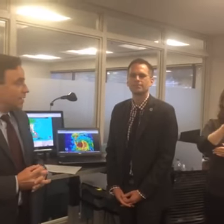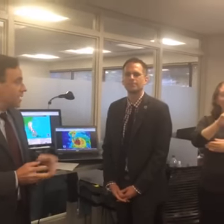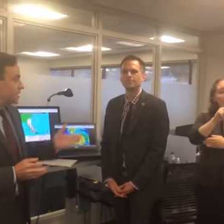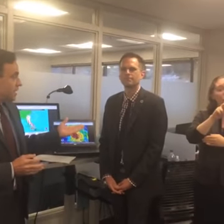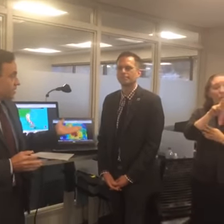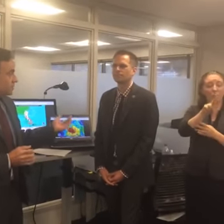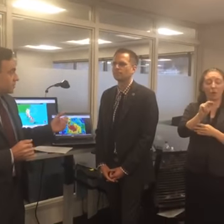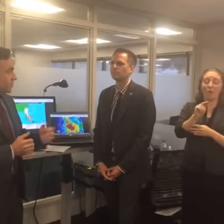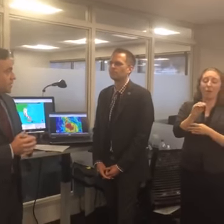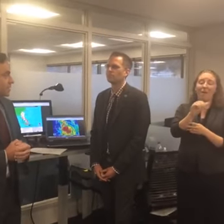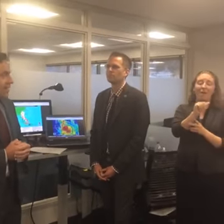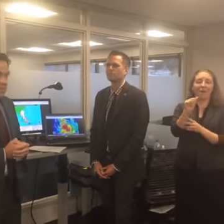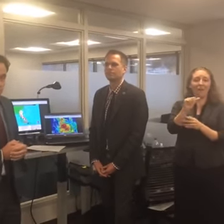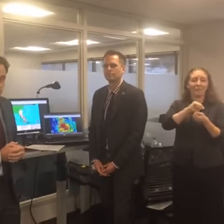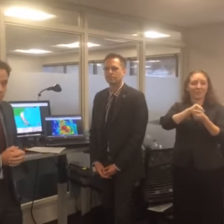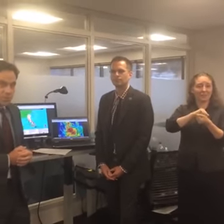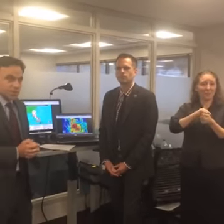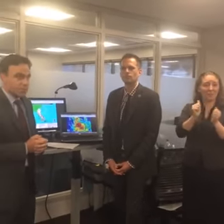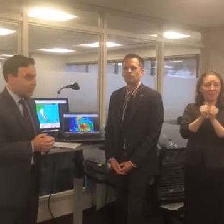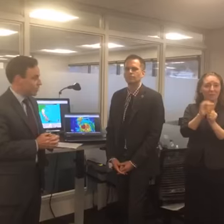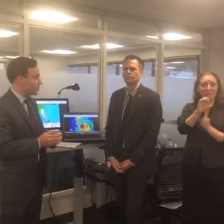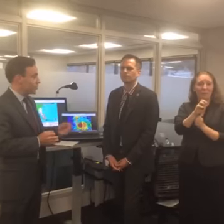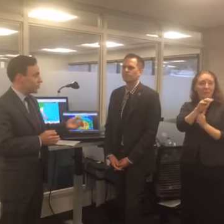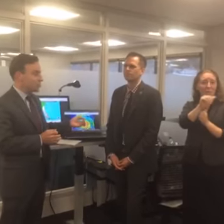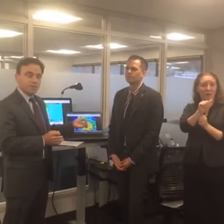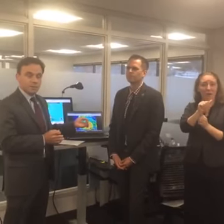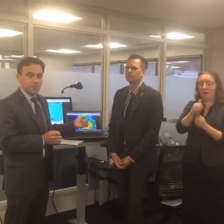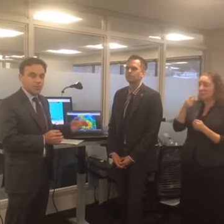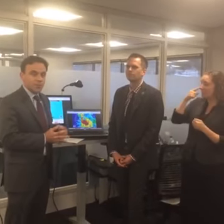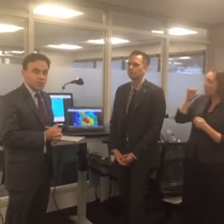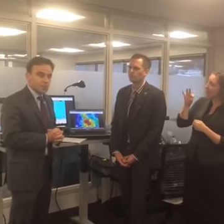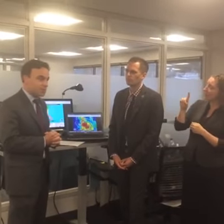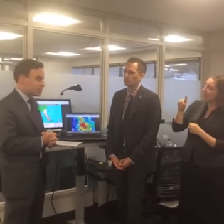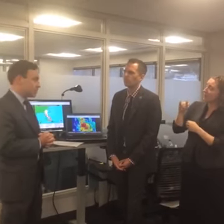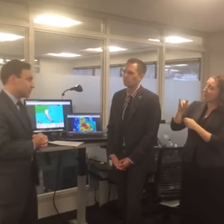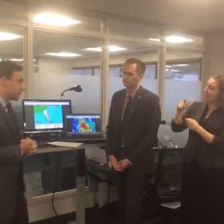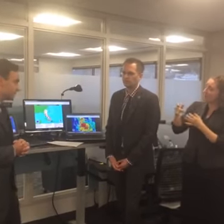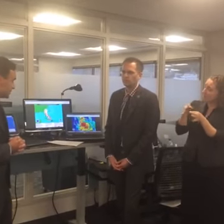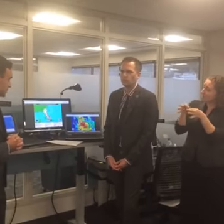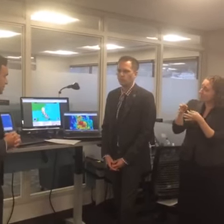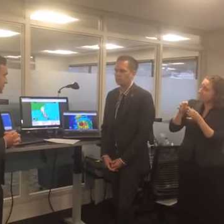And, Daniel, wanted to ask if you could talk to us a little bit about what the storm is looking like.